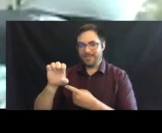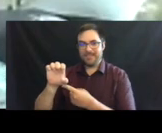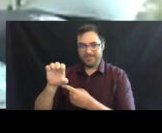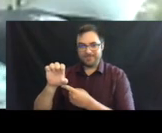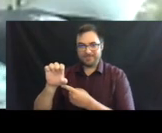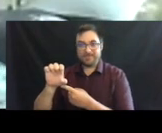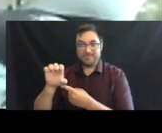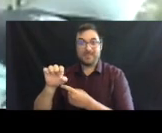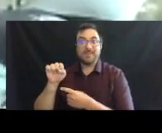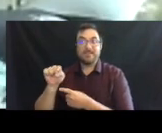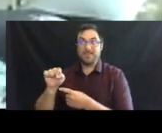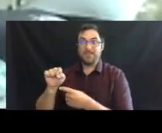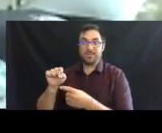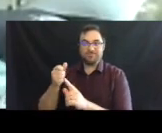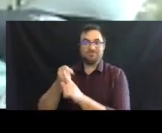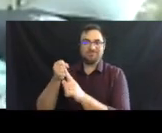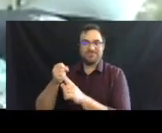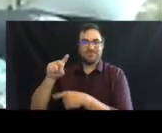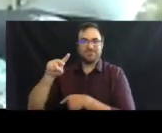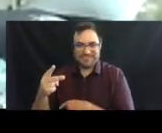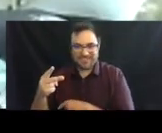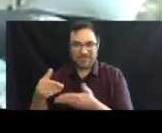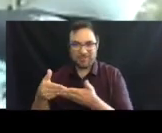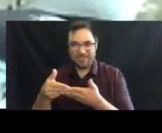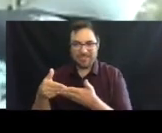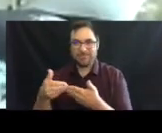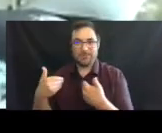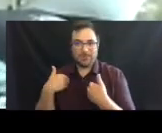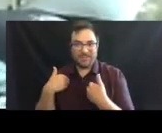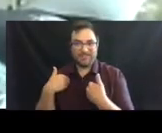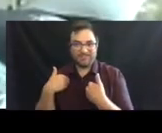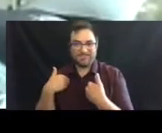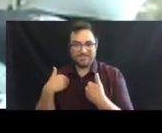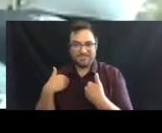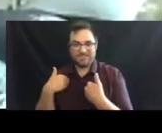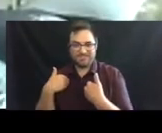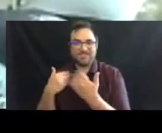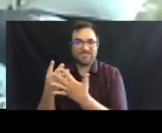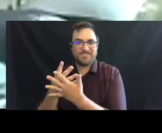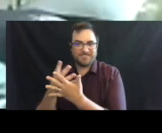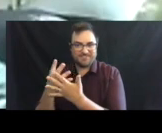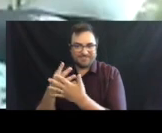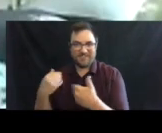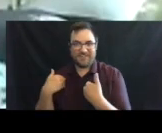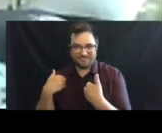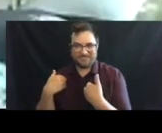newborn hearing screening. She was the second babe in the hospital to be screened. She had a healthy